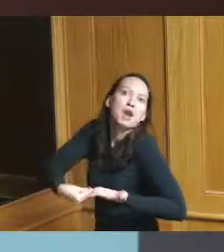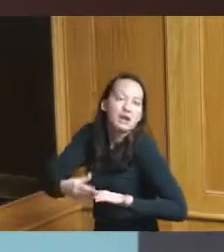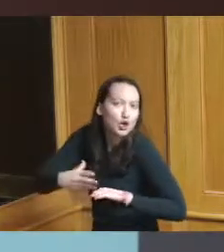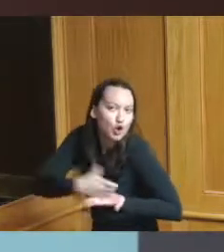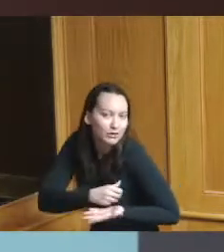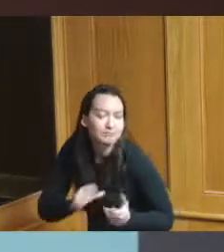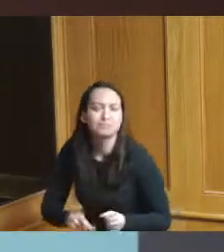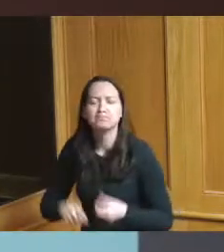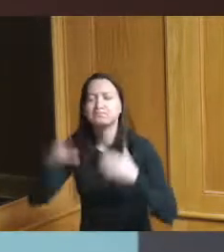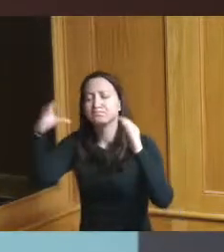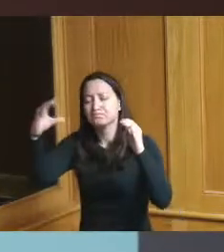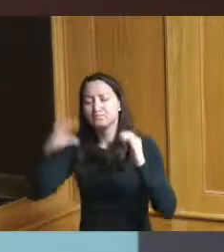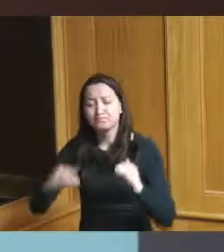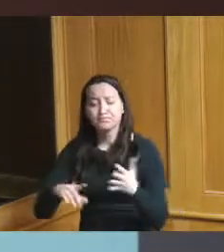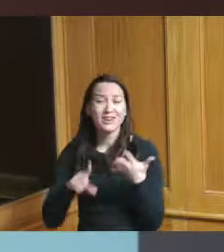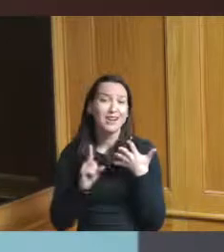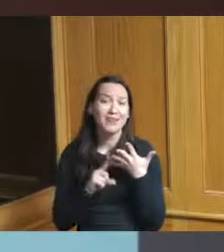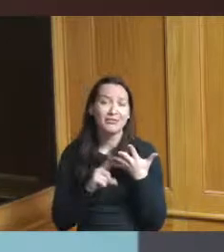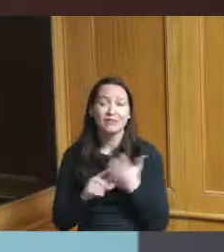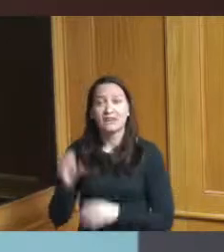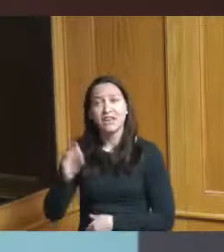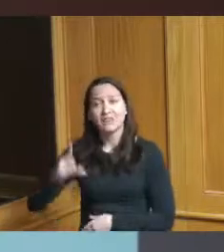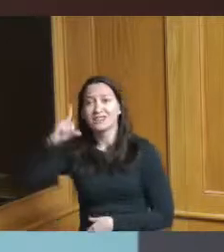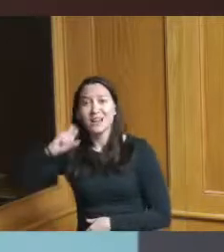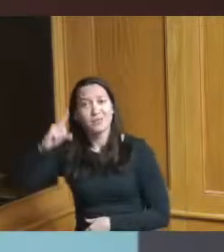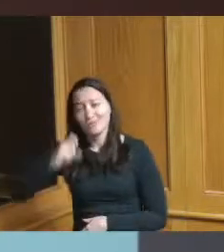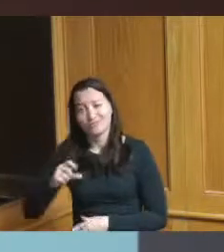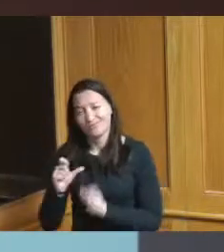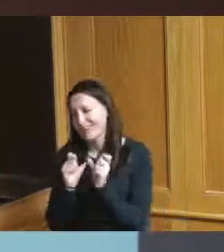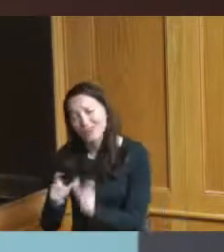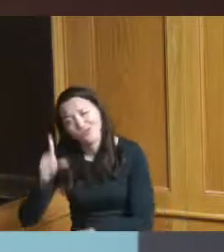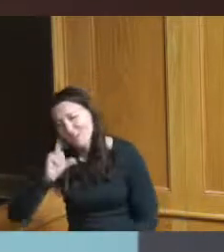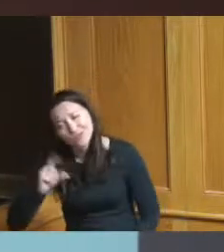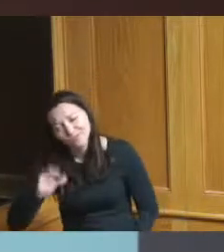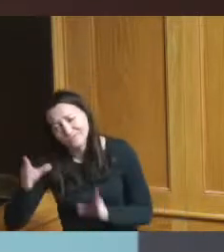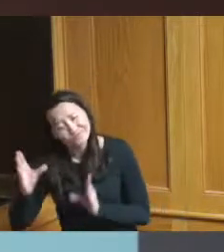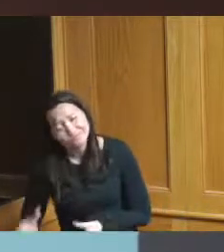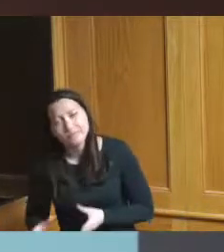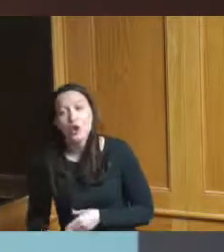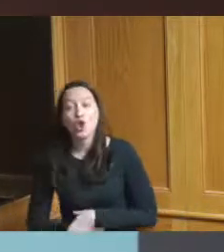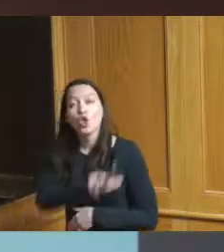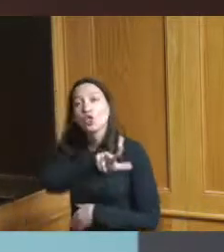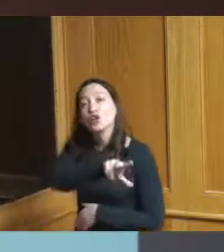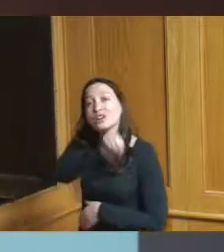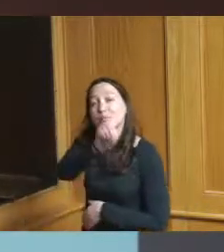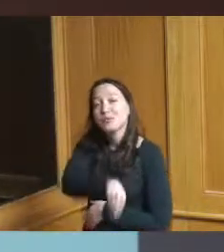skeptics will be skeptical we know that when it comes to the 39 who are adamant about not not